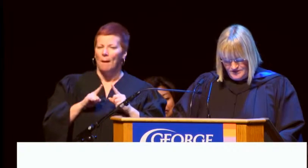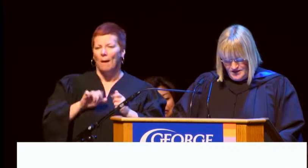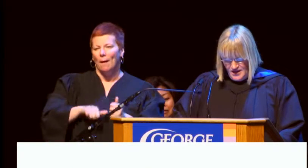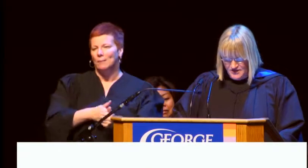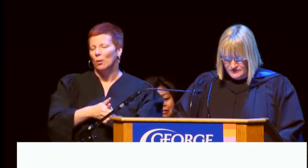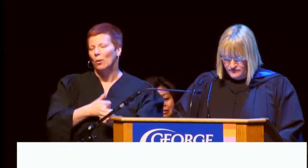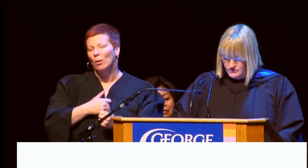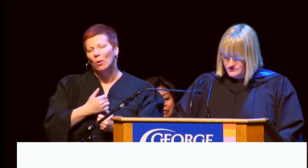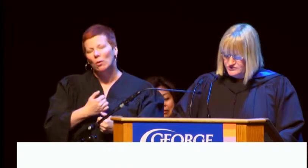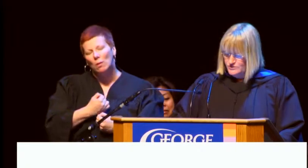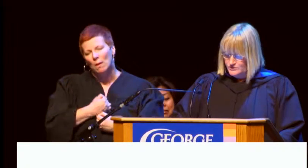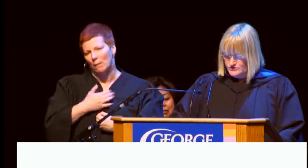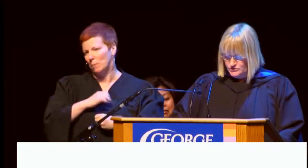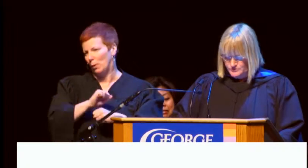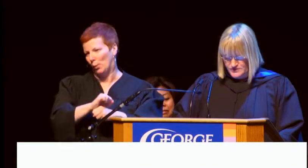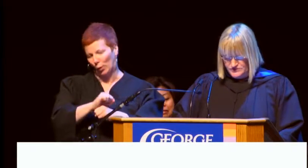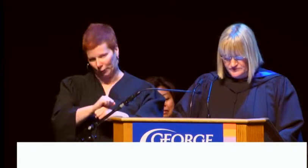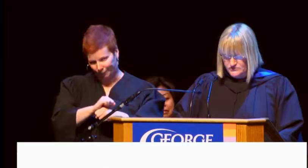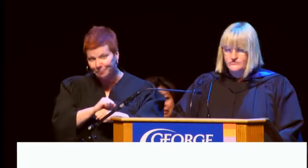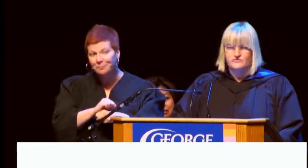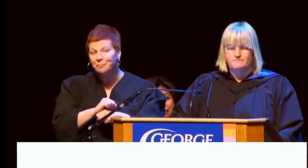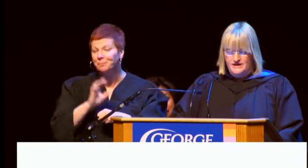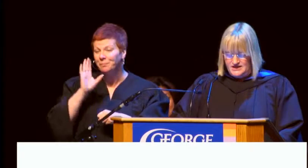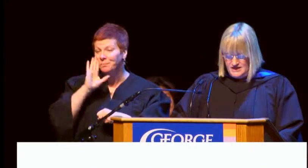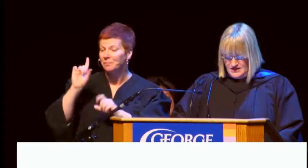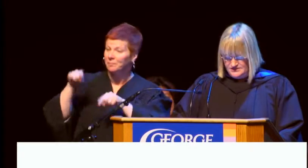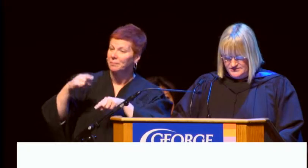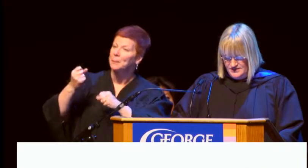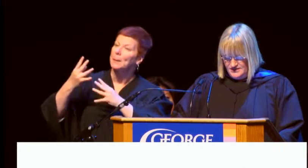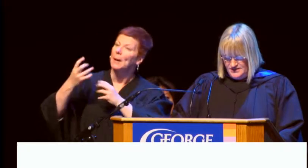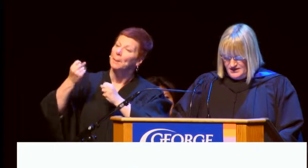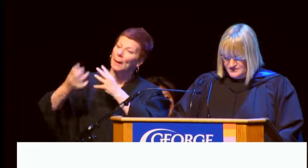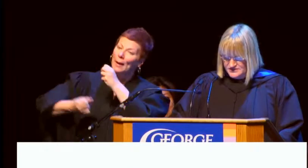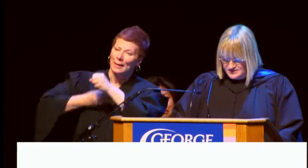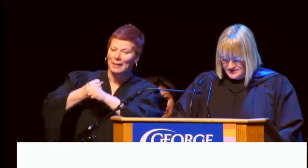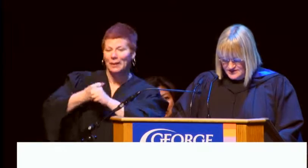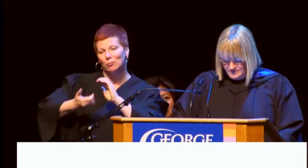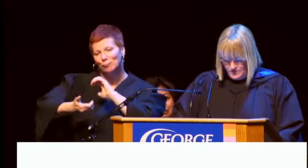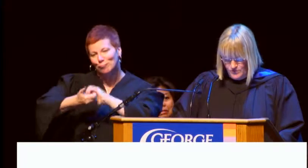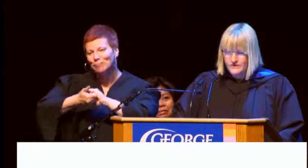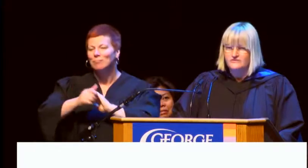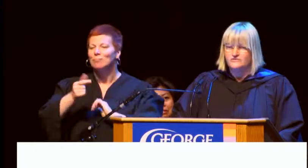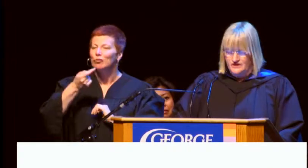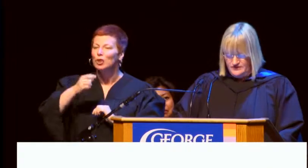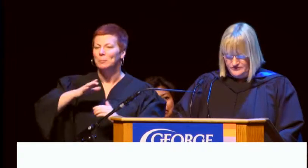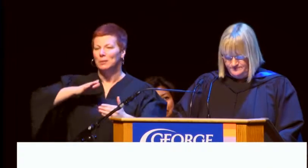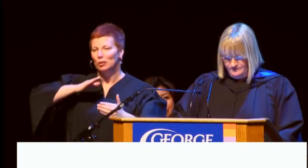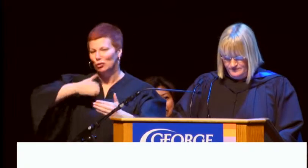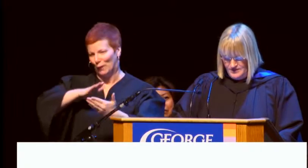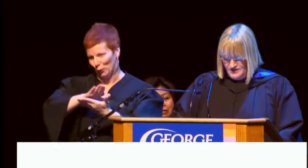I HAVE BEEN FORTUNATE TO WORK WITH THE GEORGE BROWN CHEF SCHOOL FOR MANY DECADES AND I AM STILL EXCITED ABOUT WHAT WE CAN DO TOGETHER IN THE FUTURE.